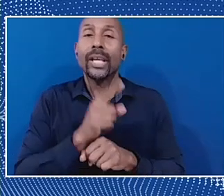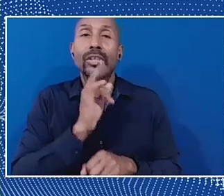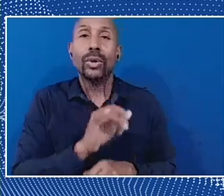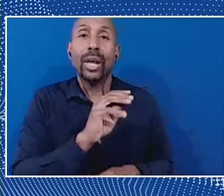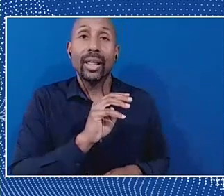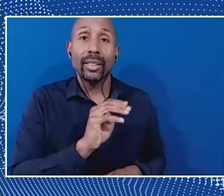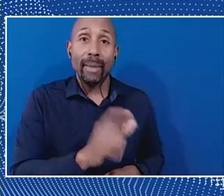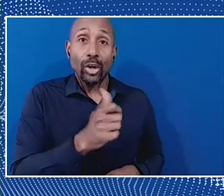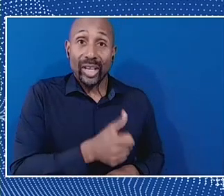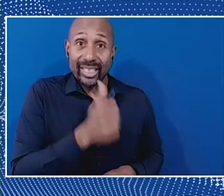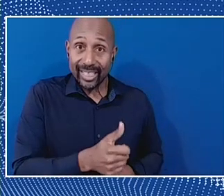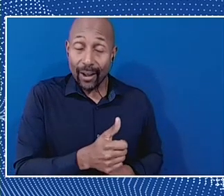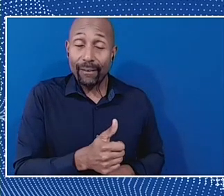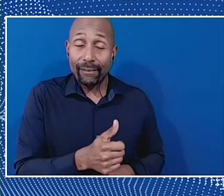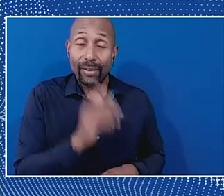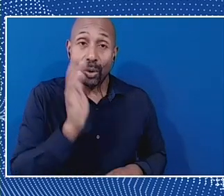just but also intended way.